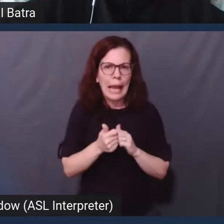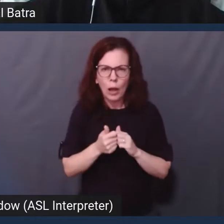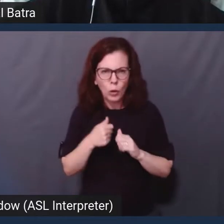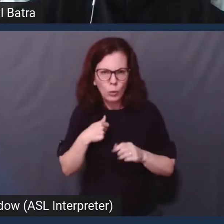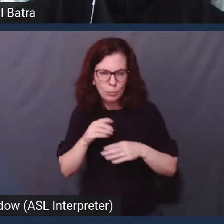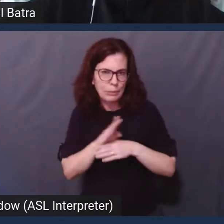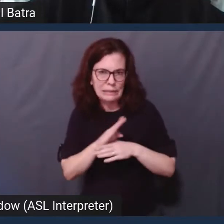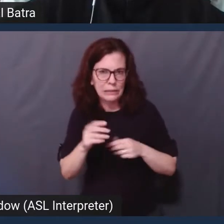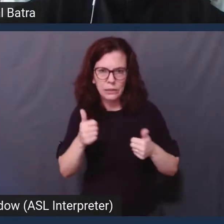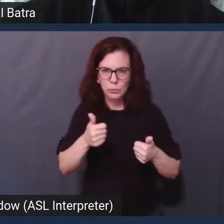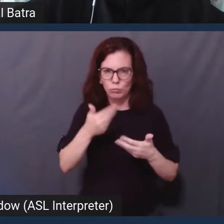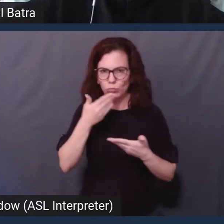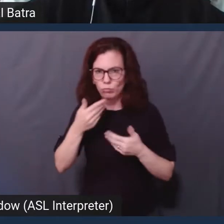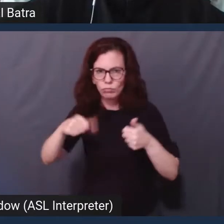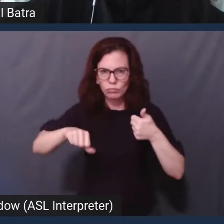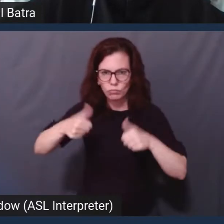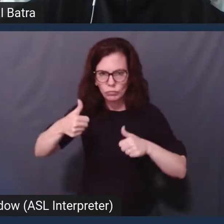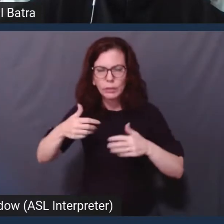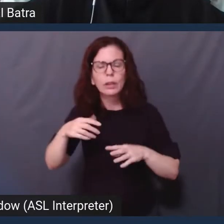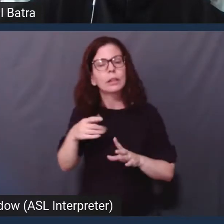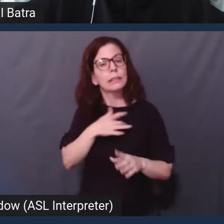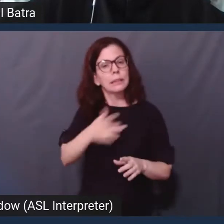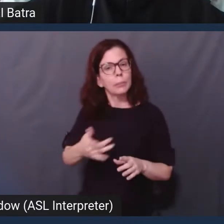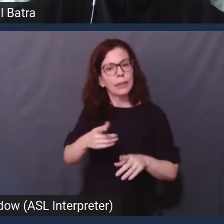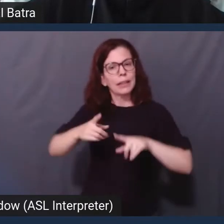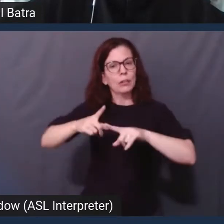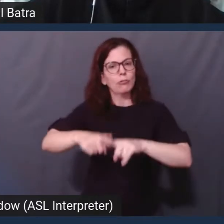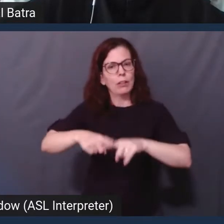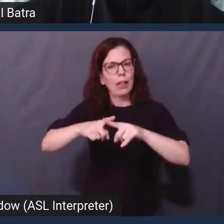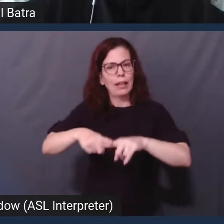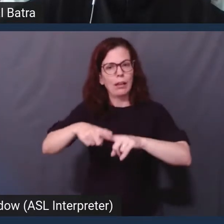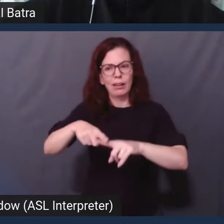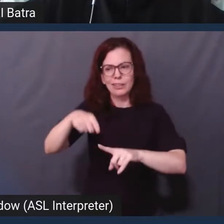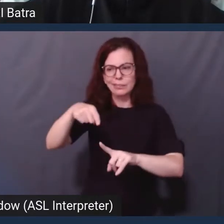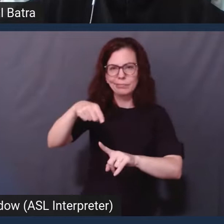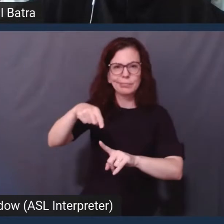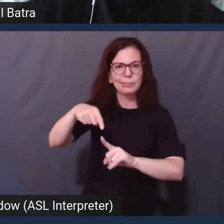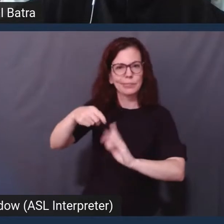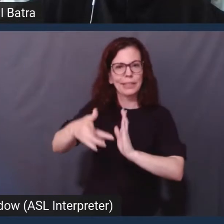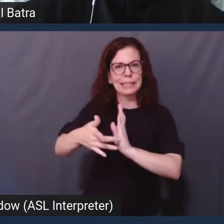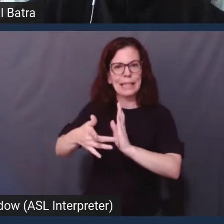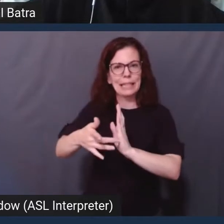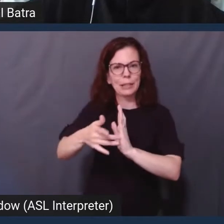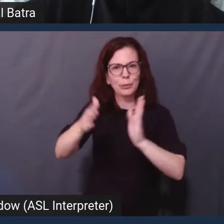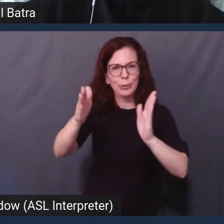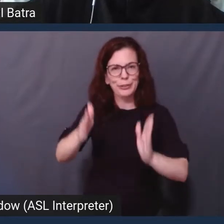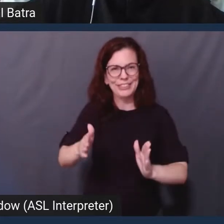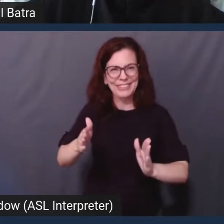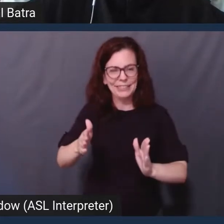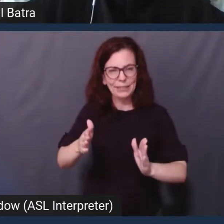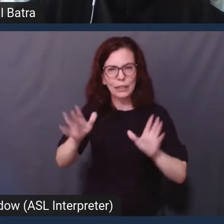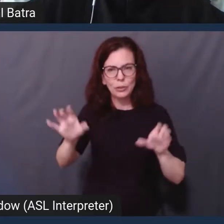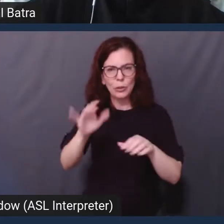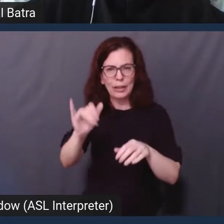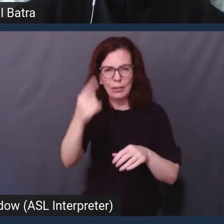typically, you rely on some technical person who can do that for you. But that's really the power of QuickSight,